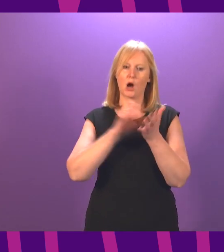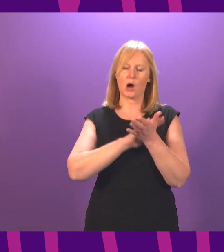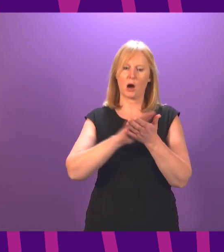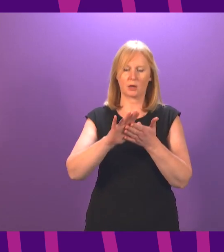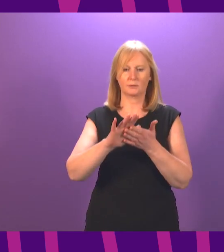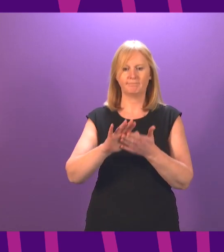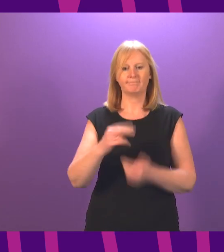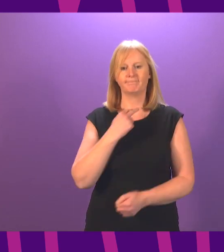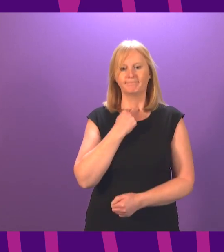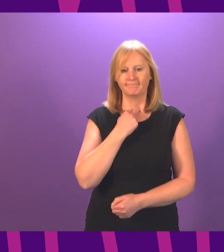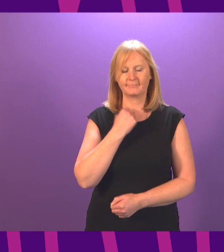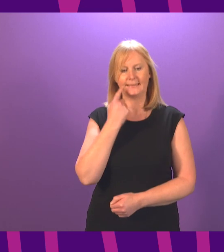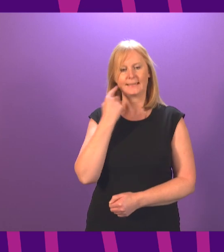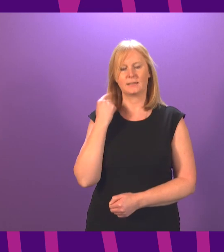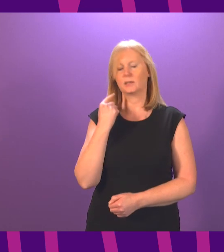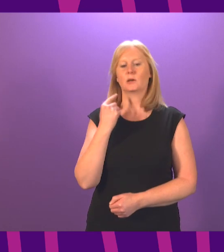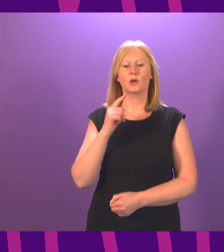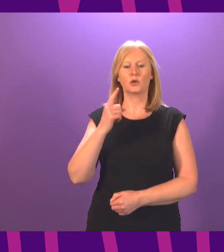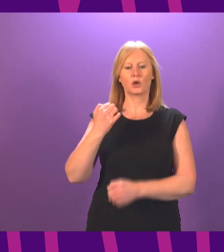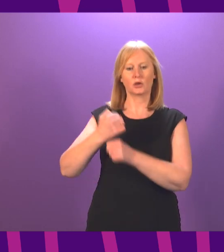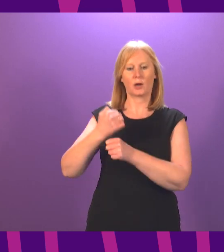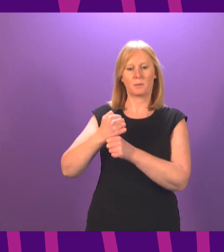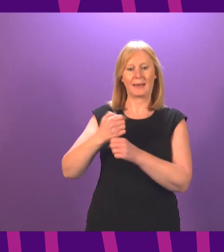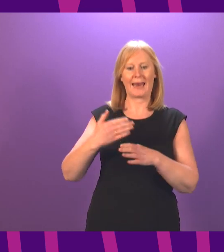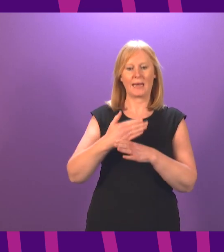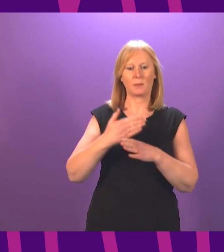gutted to discover yesterday that the Scottish Government’s enterprise agency has extended